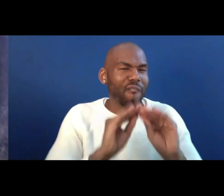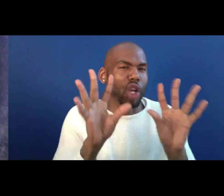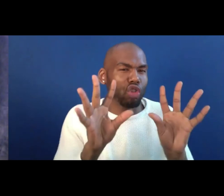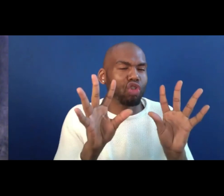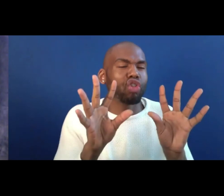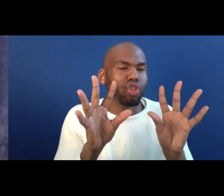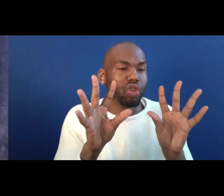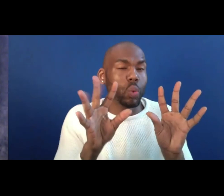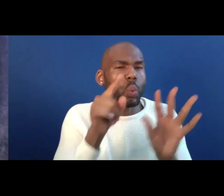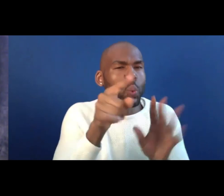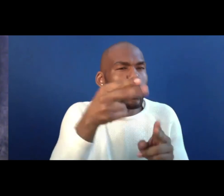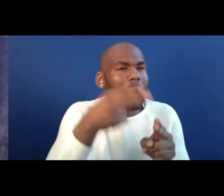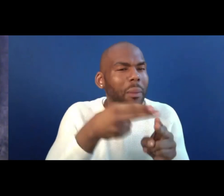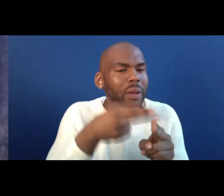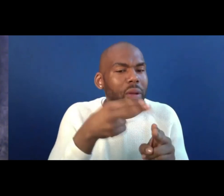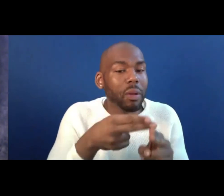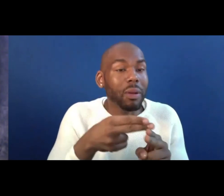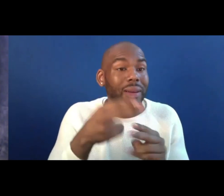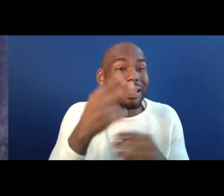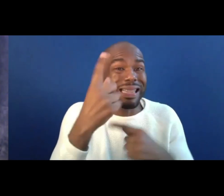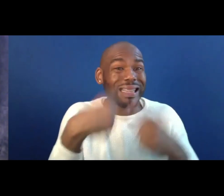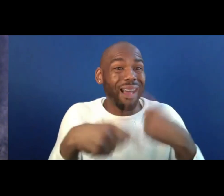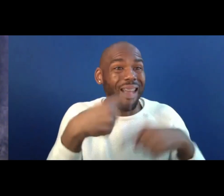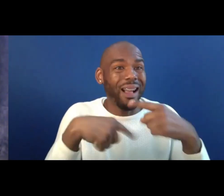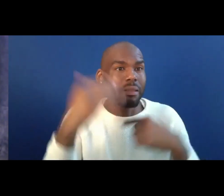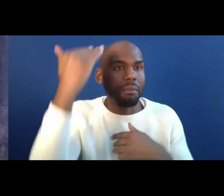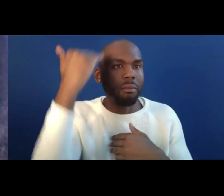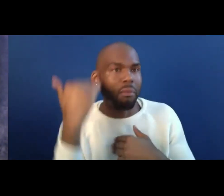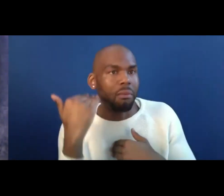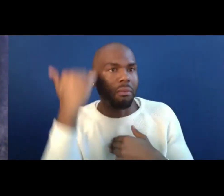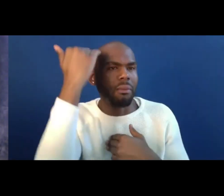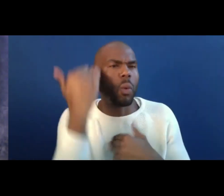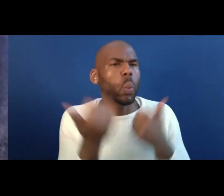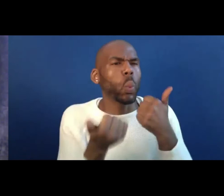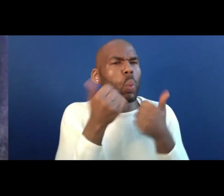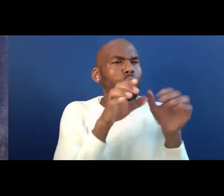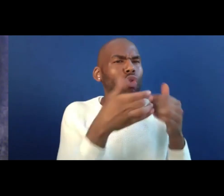you mentioned the lowering of signs which group tends to lower signs black or white signers